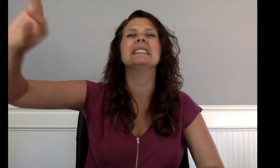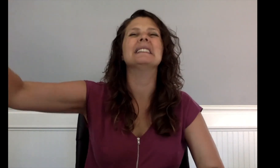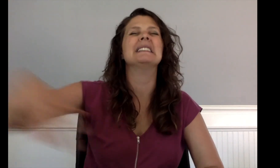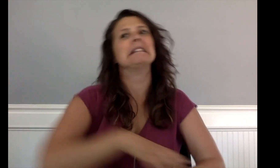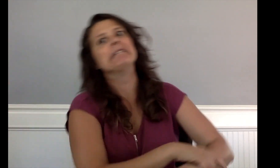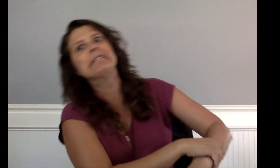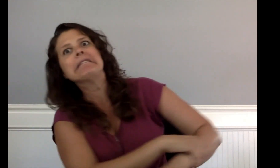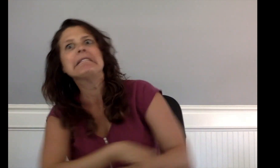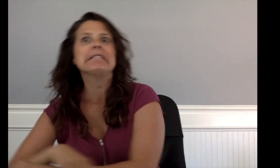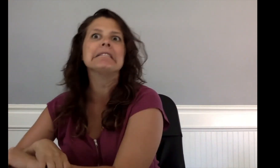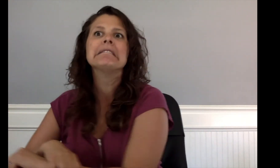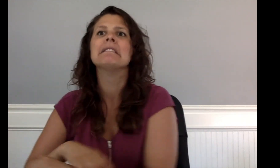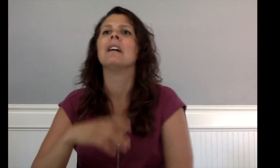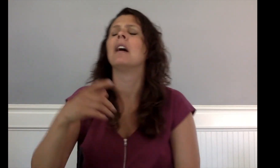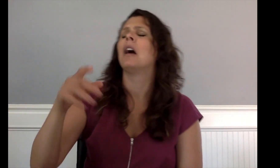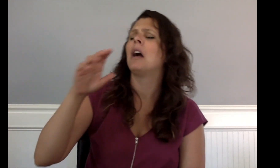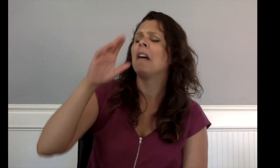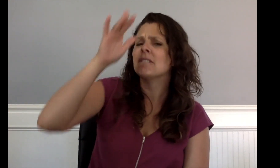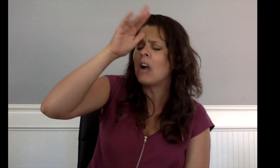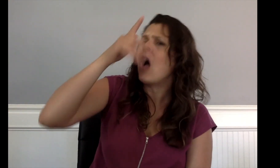signed something to her father.